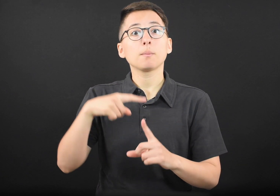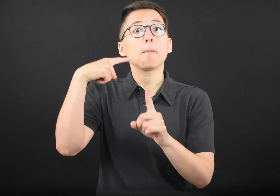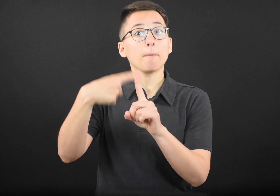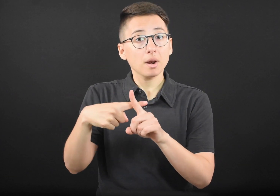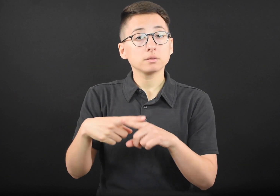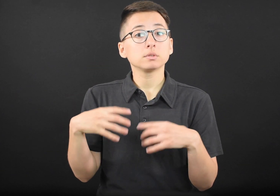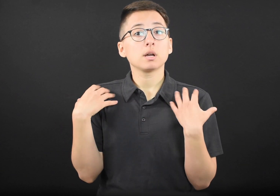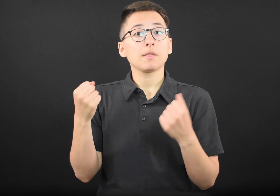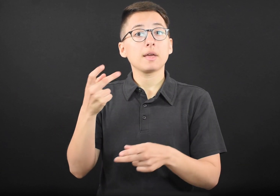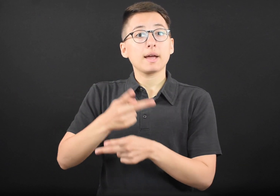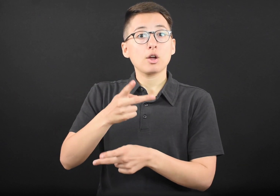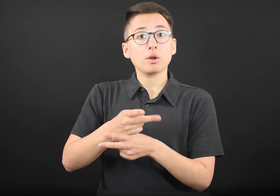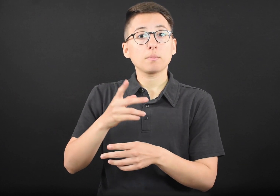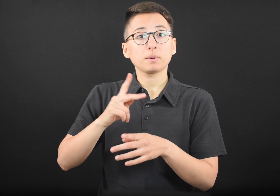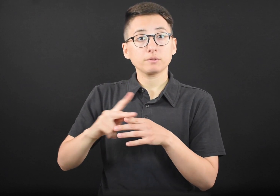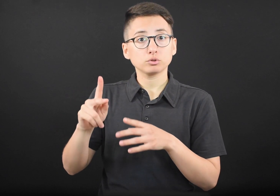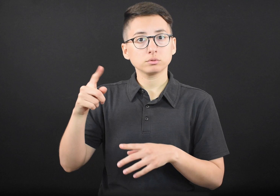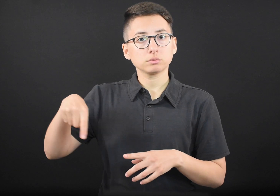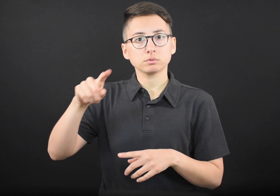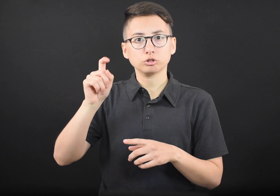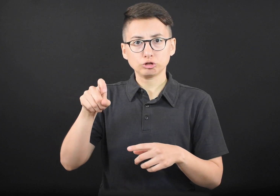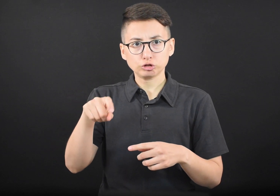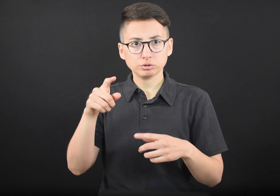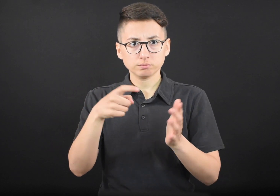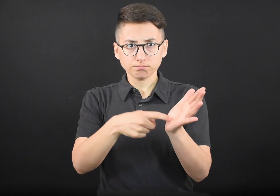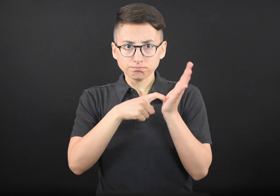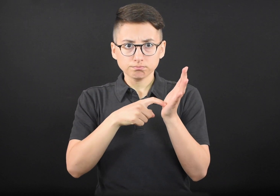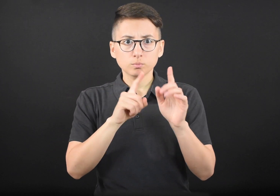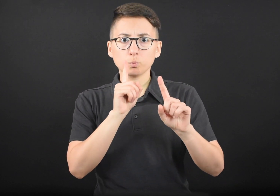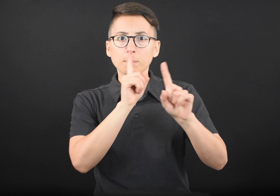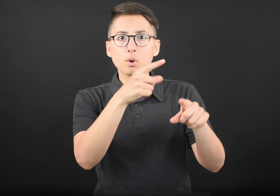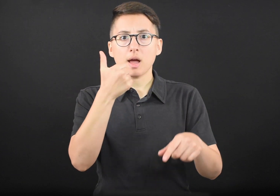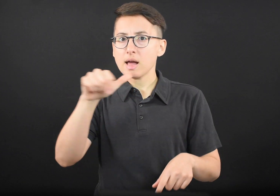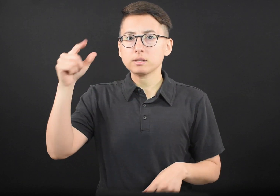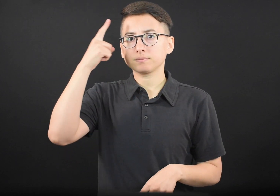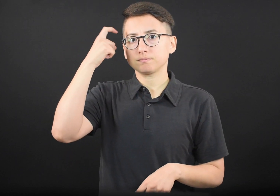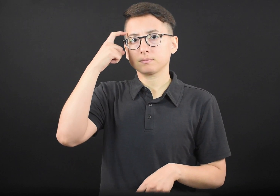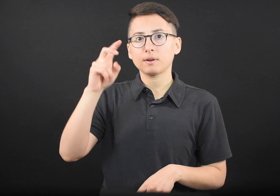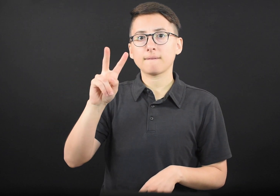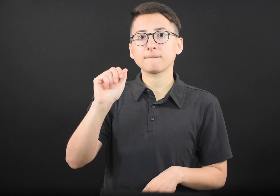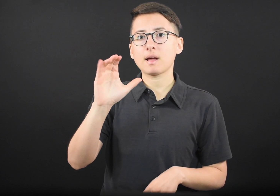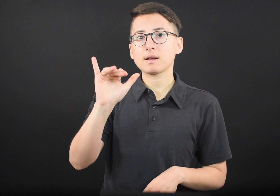In addition, health care professionals are required to report suspected vaccine-related